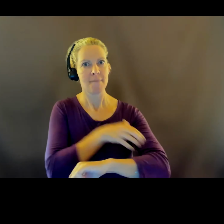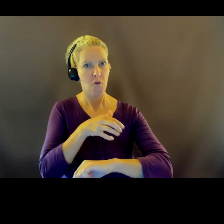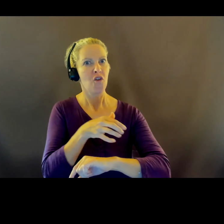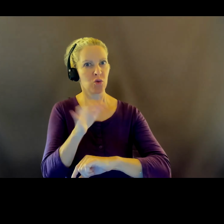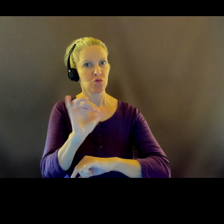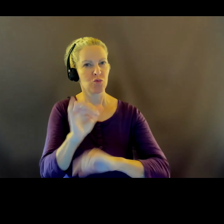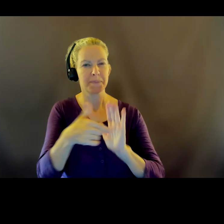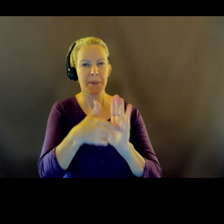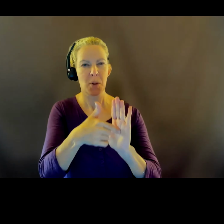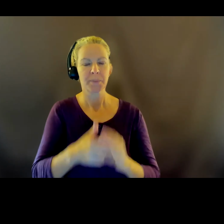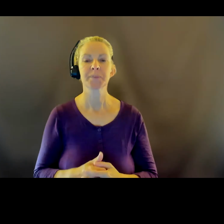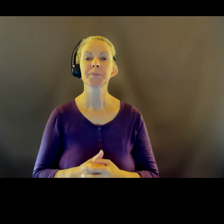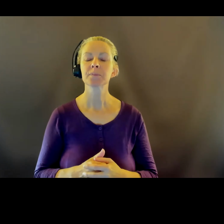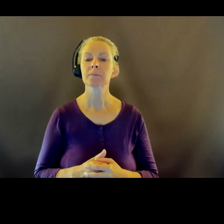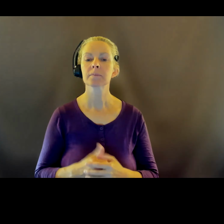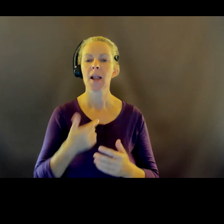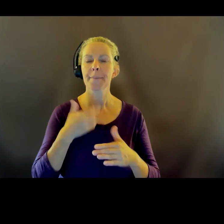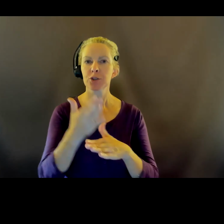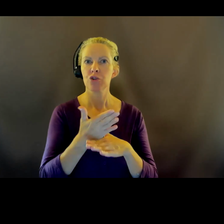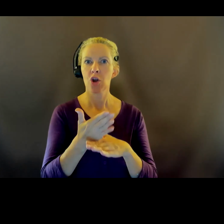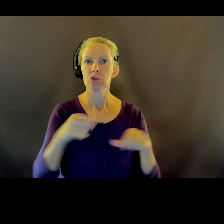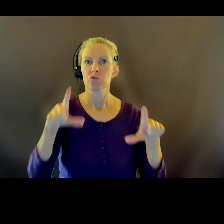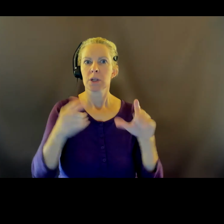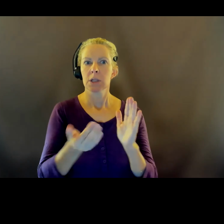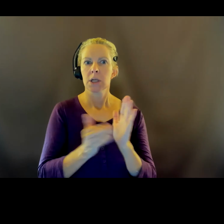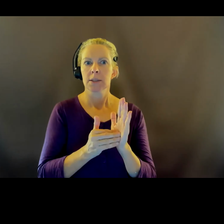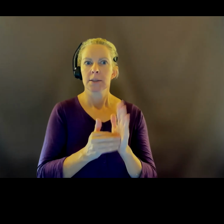If I go back here and I will share my screen again and share it with you.